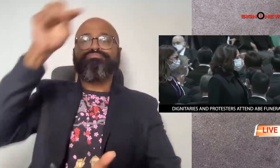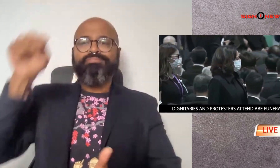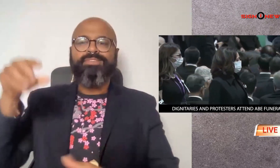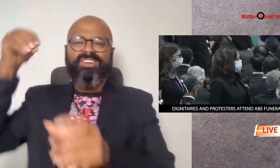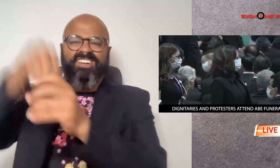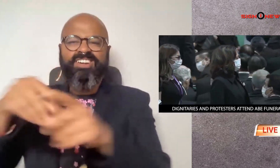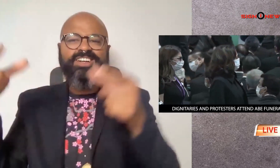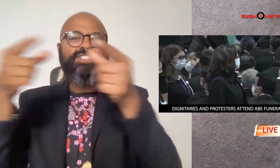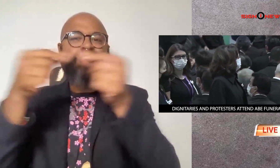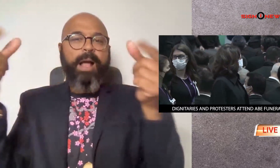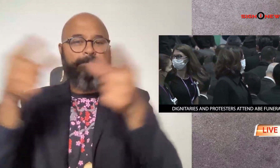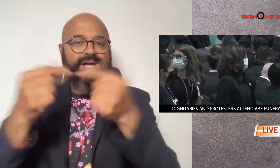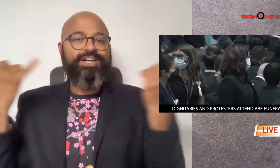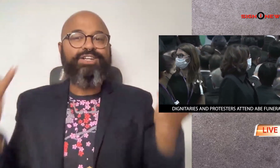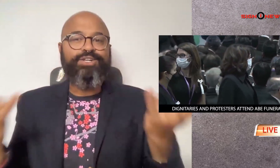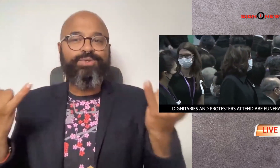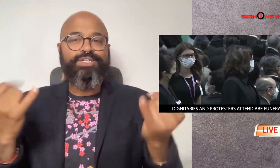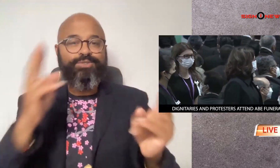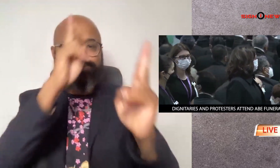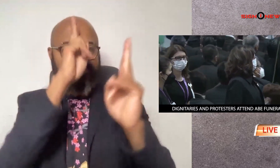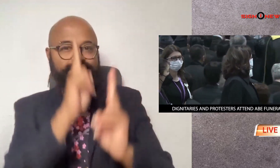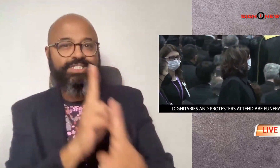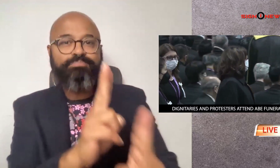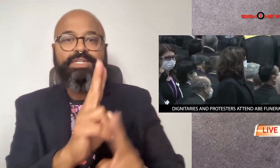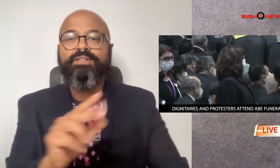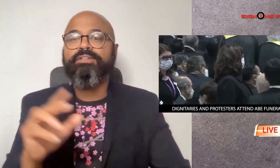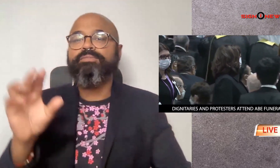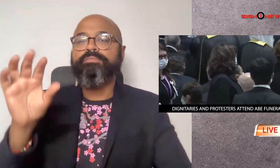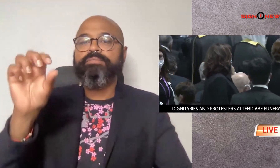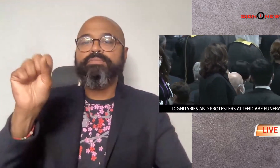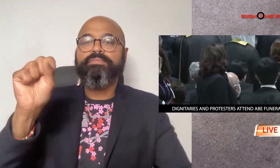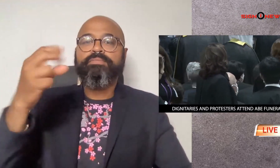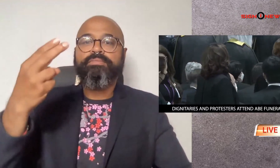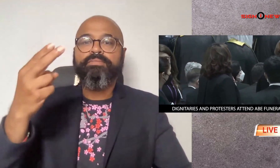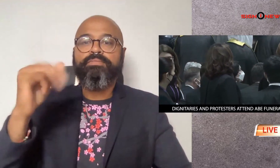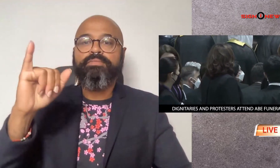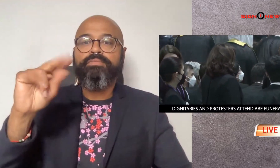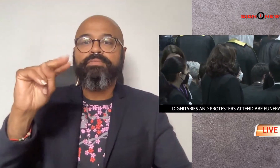dignitaries from around the world were in Japan today to pay their respects for Shinzo